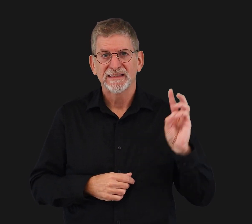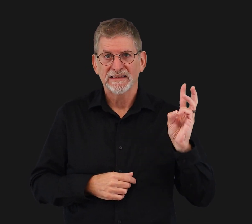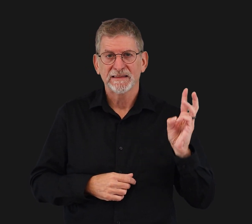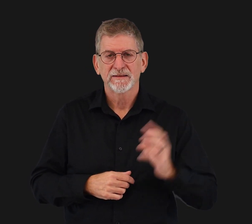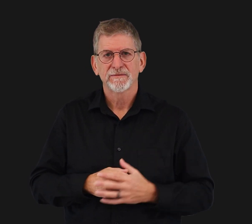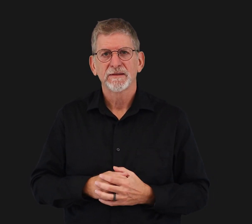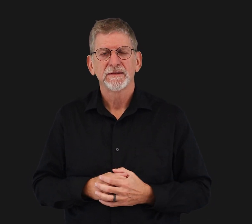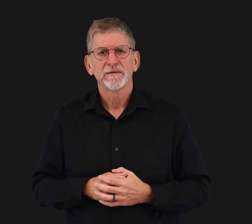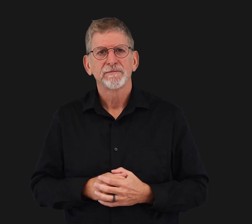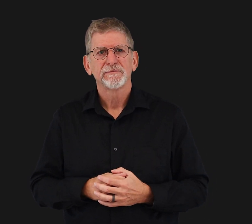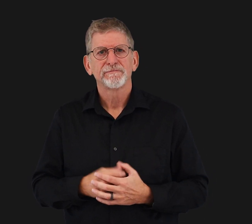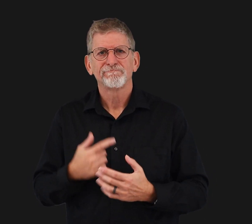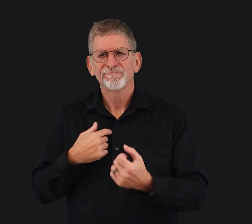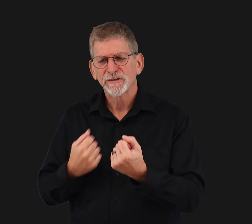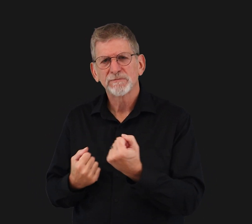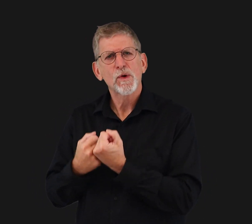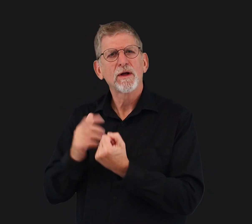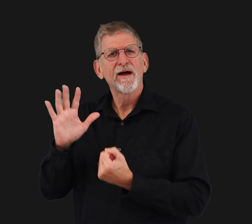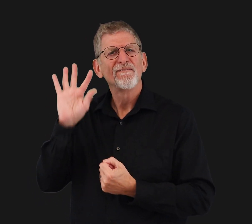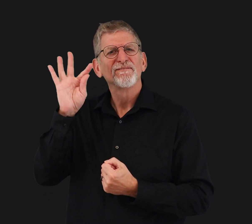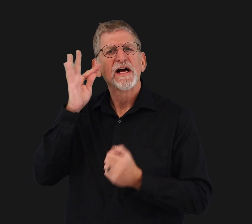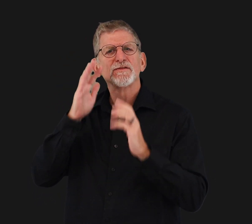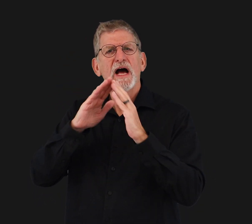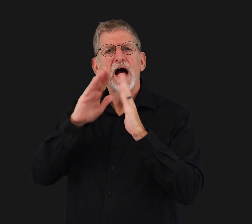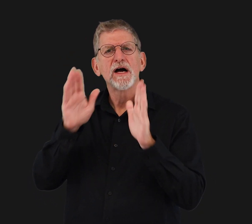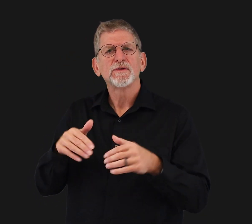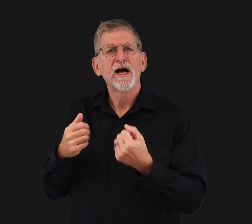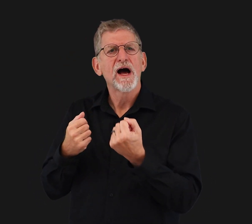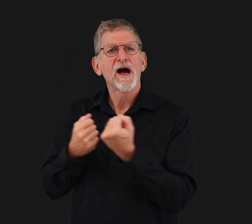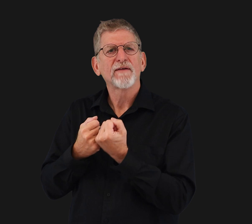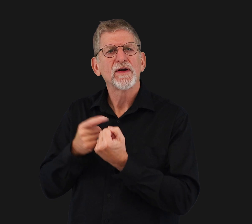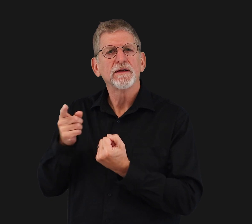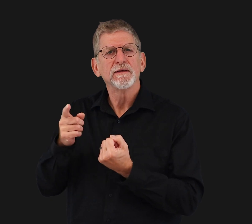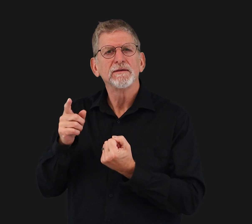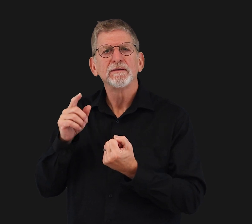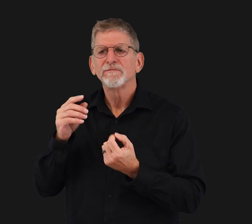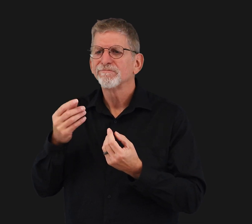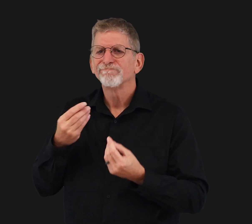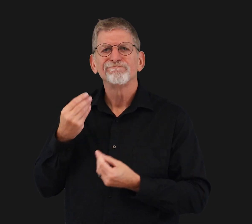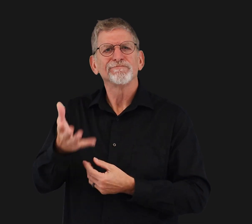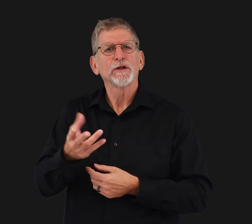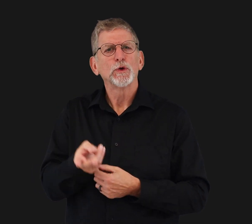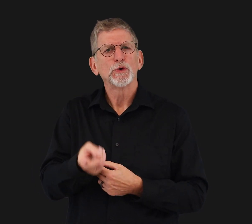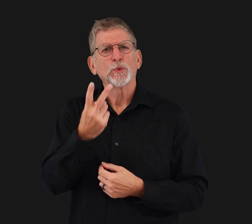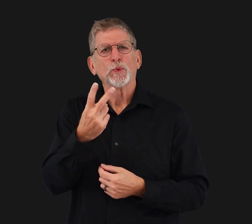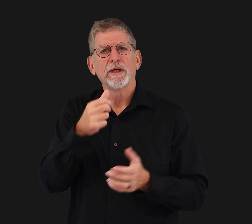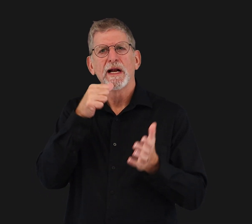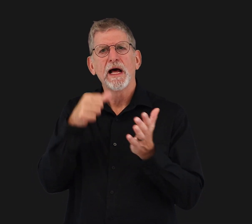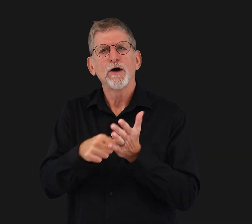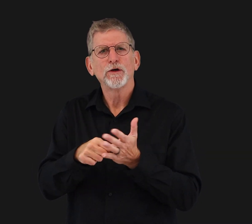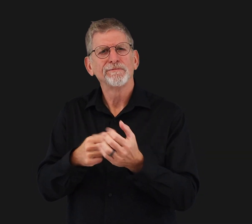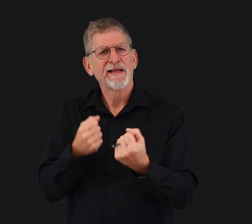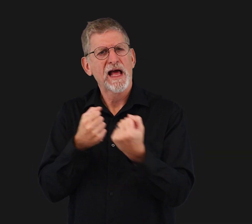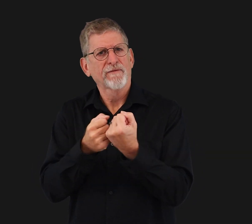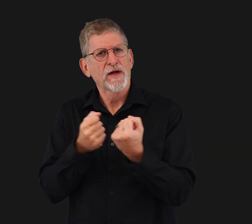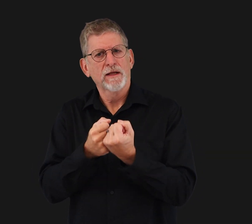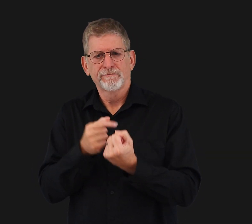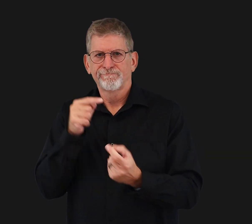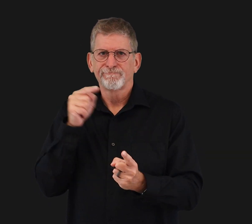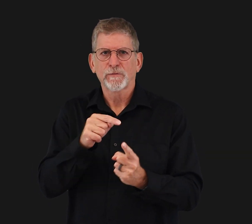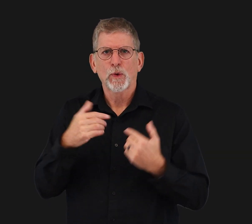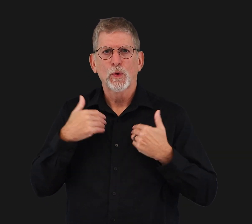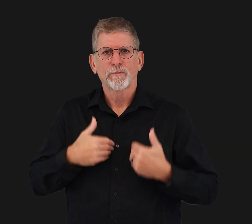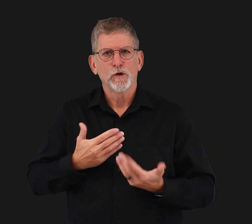• We supported the Federal Housing Advocate in issuing two letters advocating